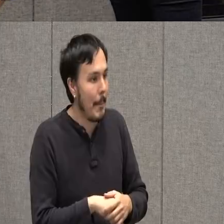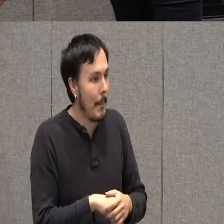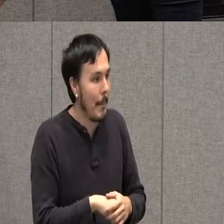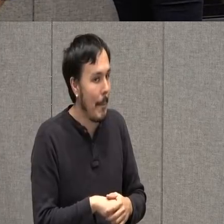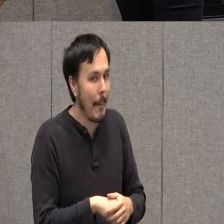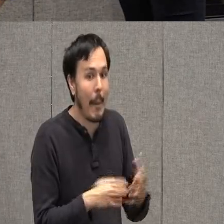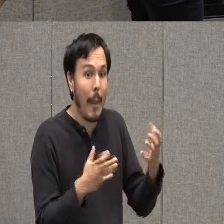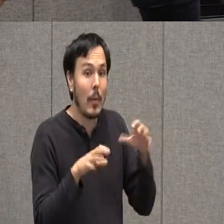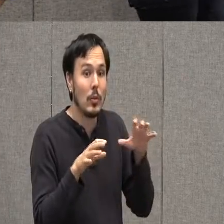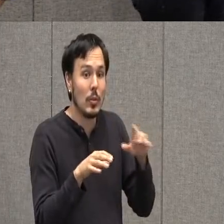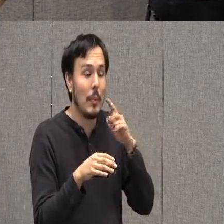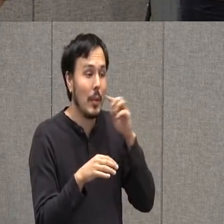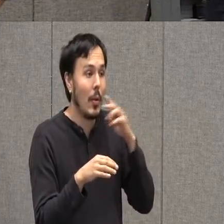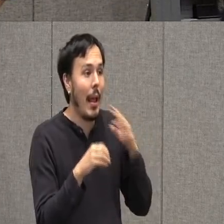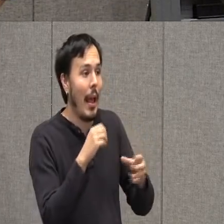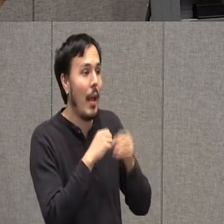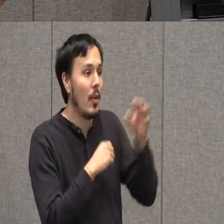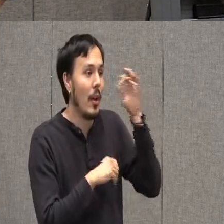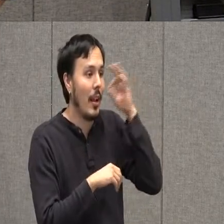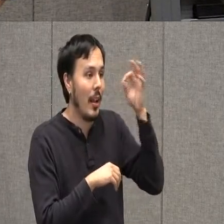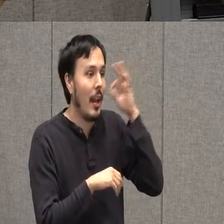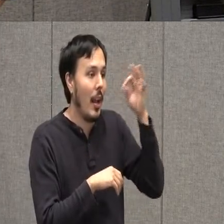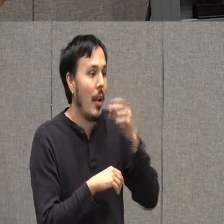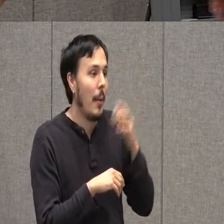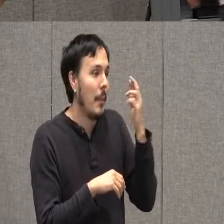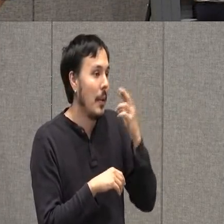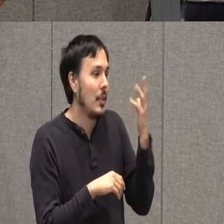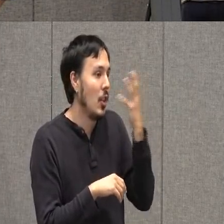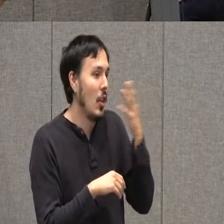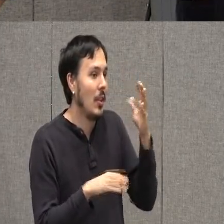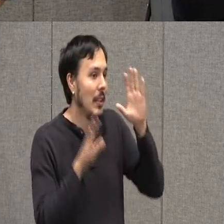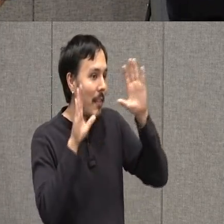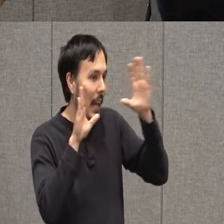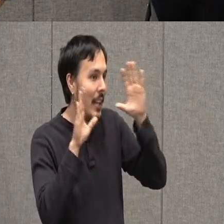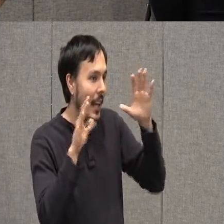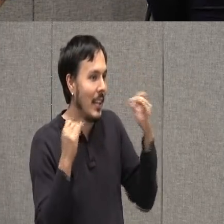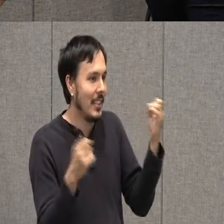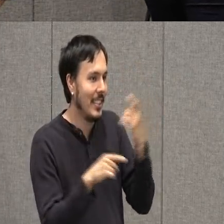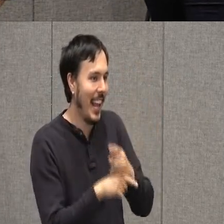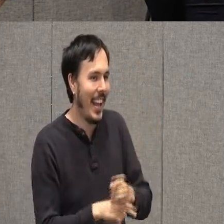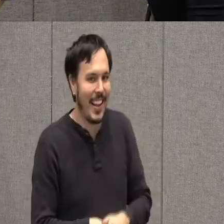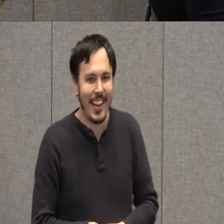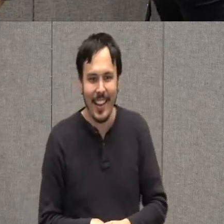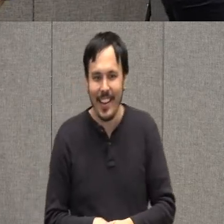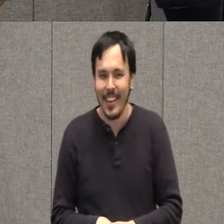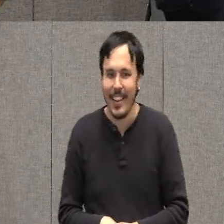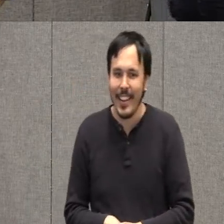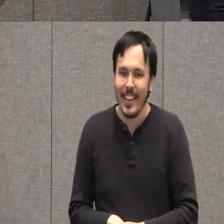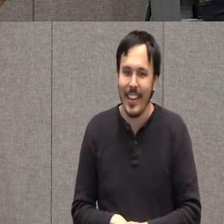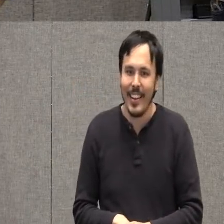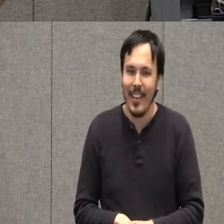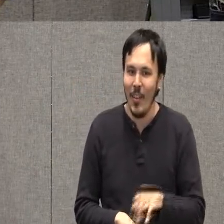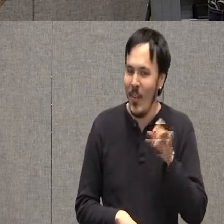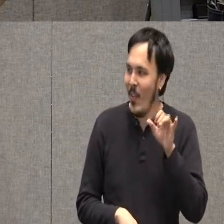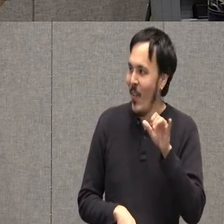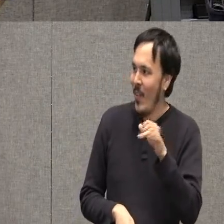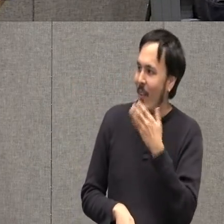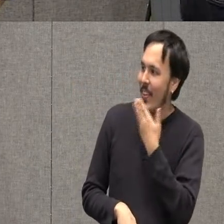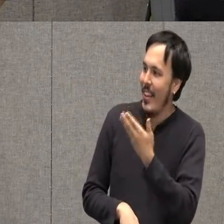let me see if I can get your hair in there a little bit 'cause your hair just looks fantastic today. Oh, thanks. I love wearing ponytails.